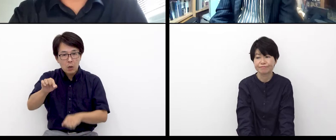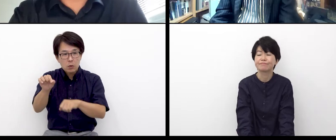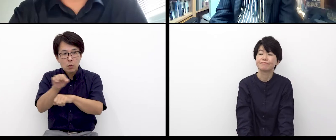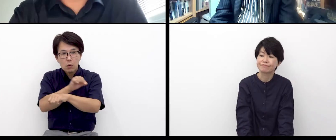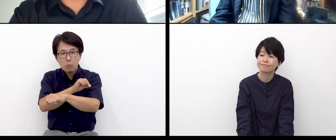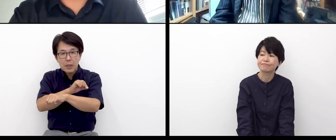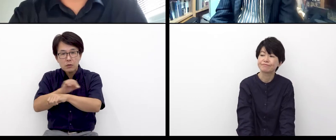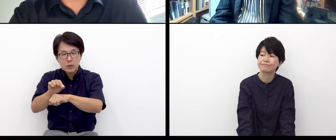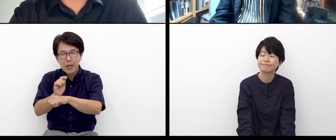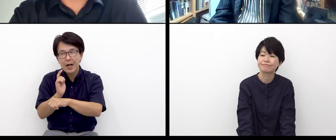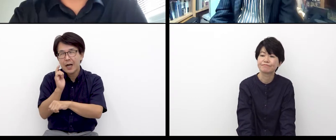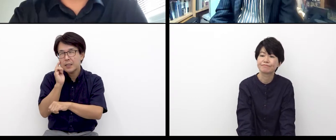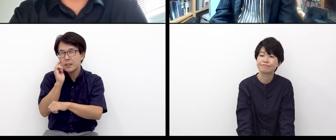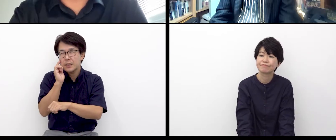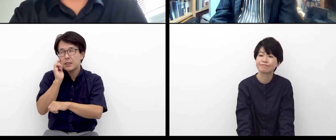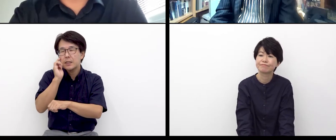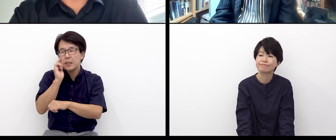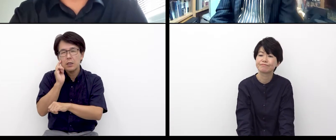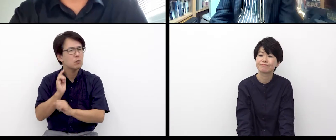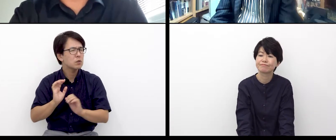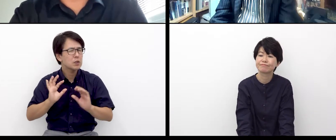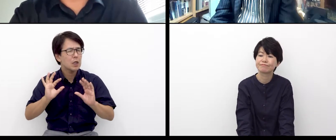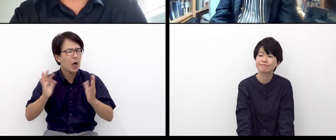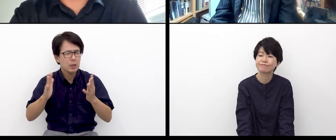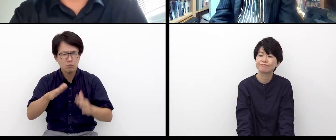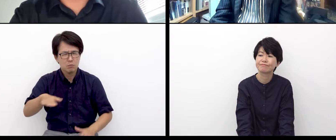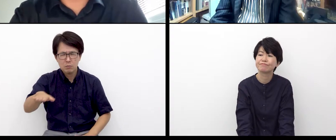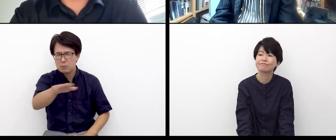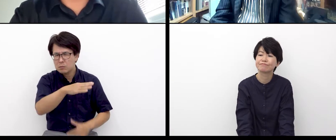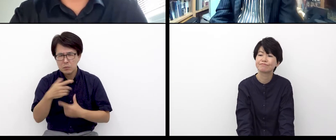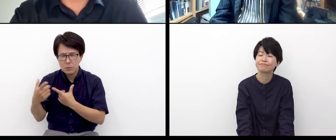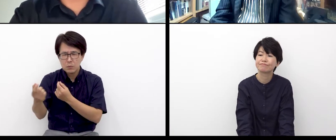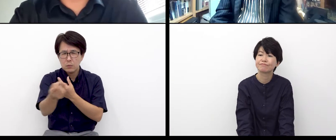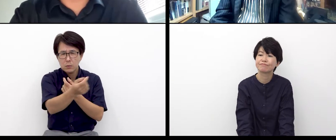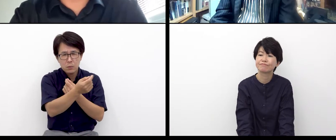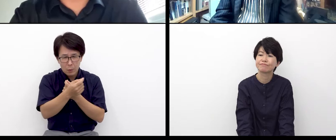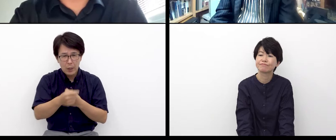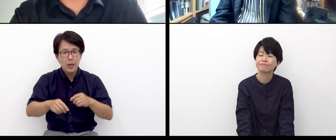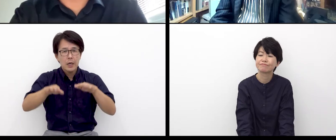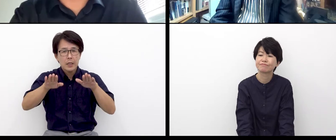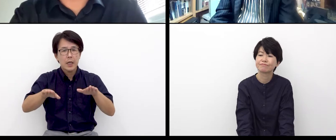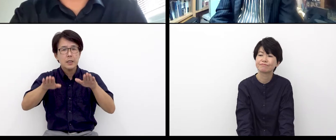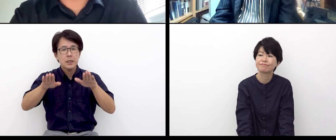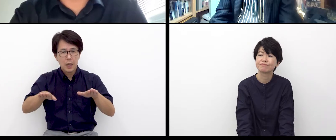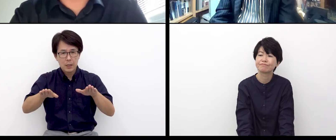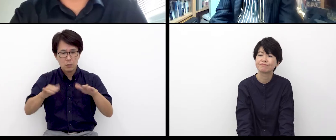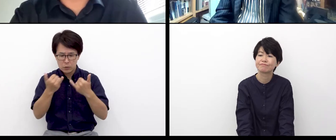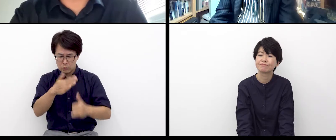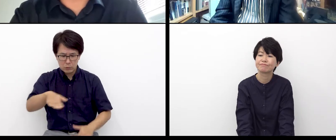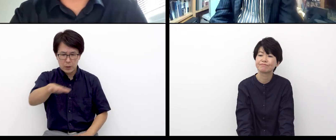It looks like they have the same problems